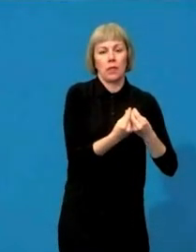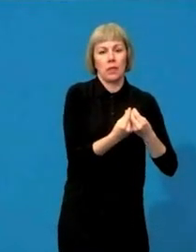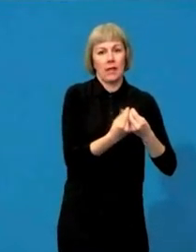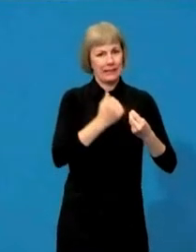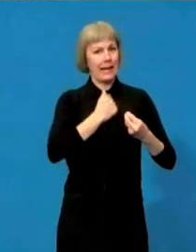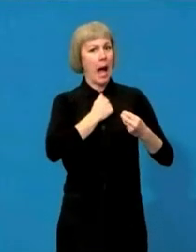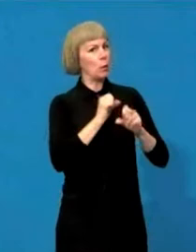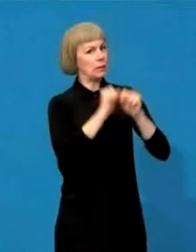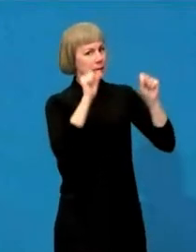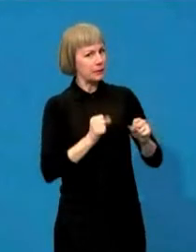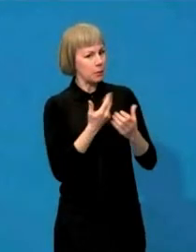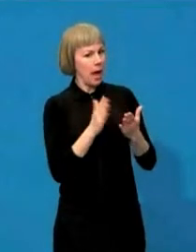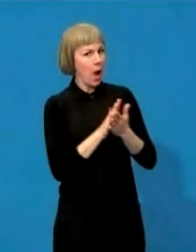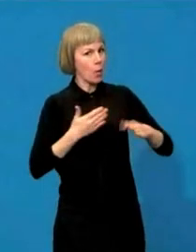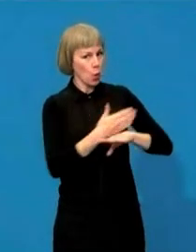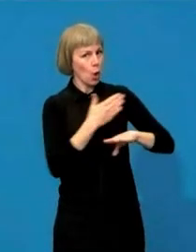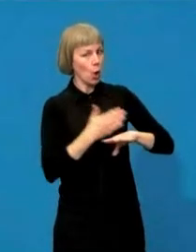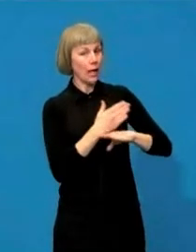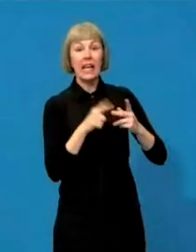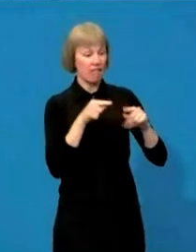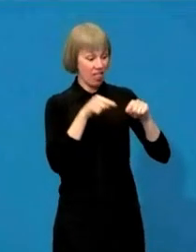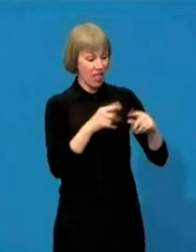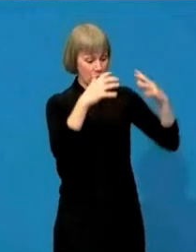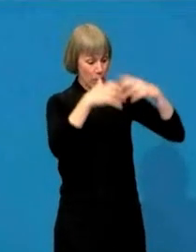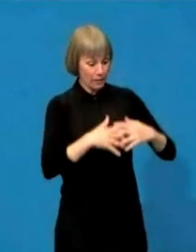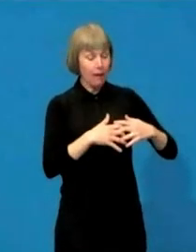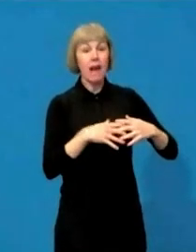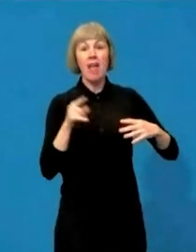If that breaks down then you take the kids away, that exacerbates the problem.